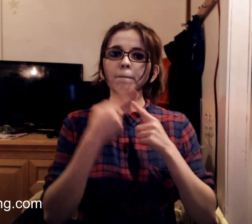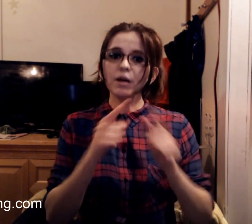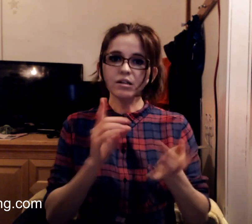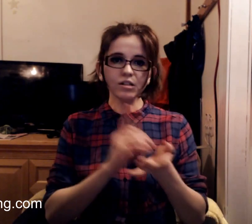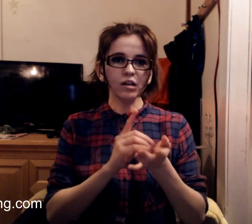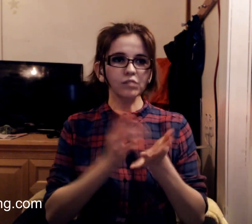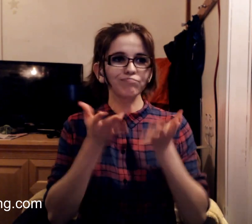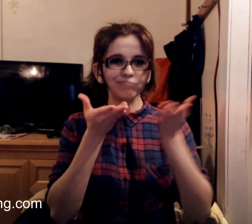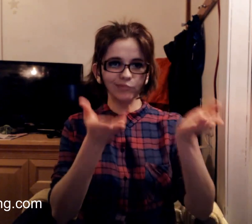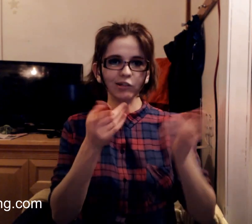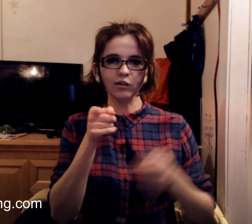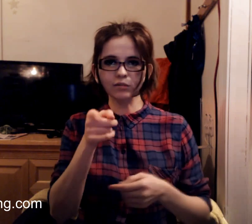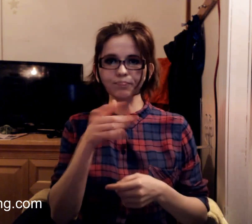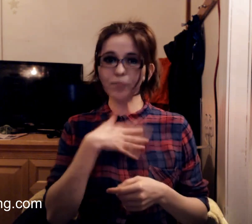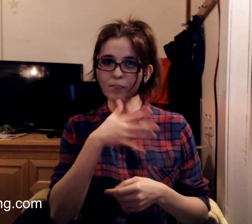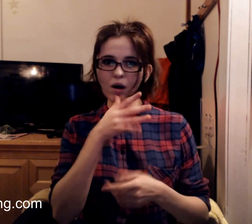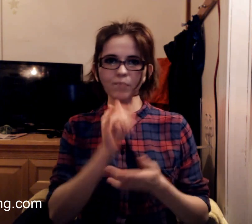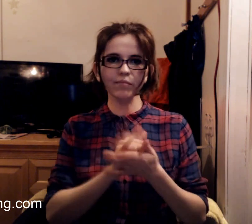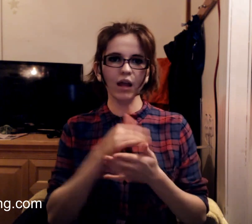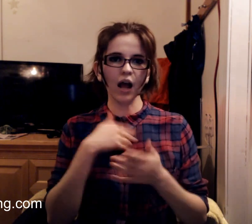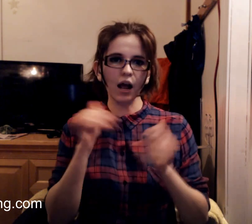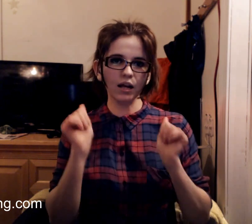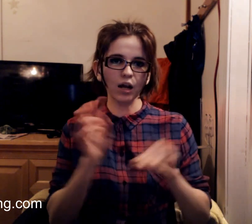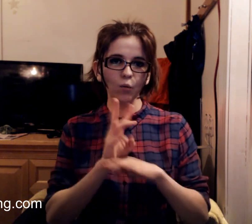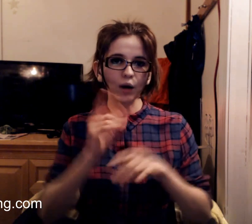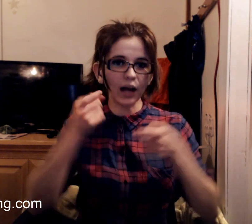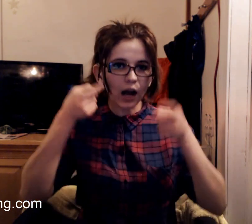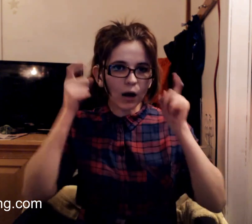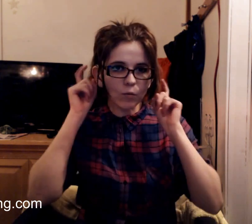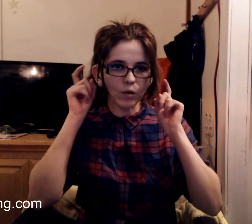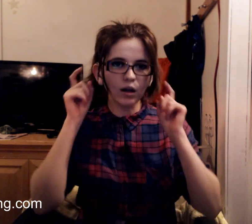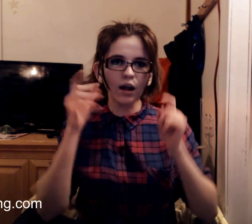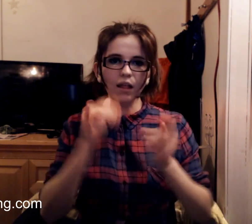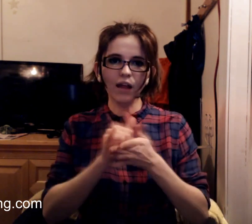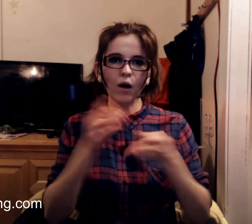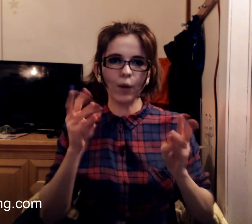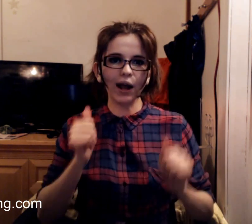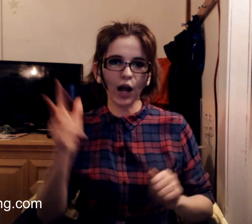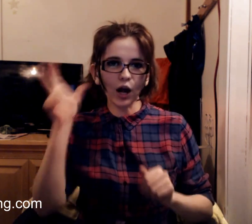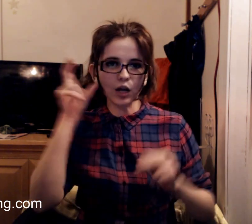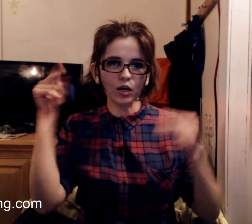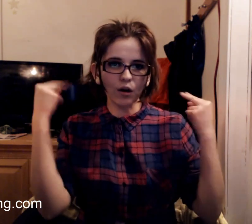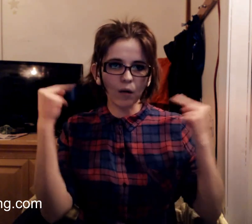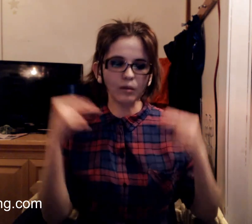But the doctor suggested my mother that I should wear my hearing aids, that way I could hear the noise better